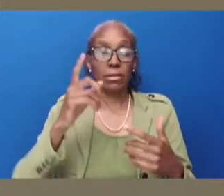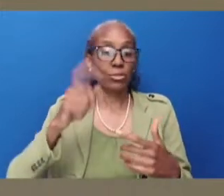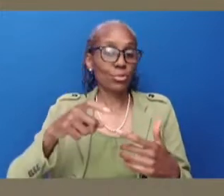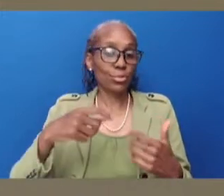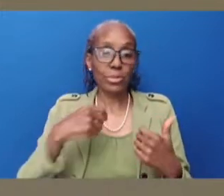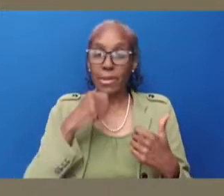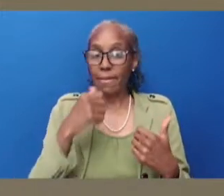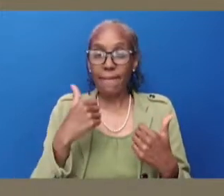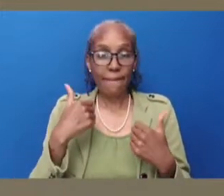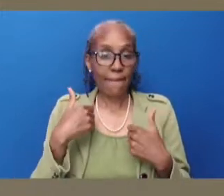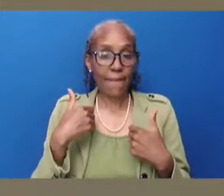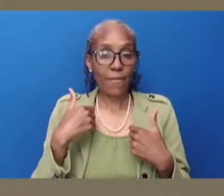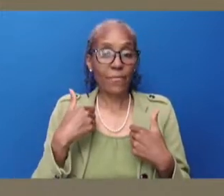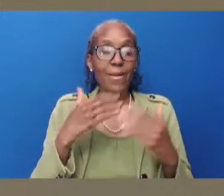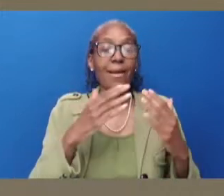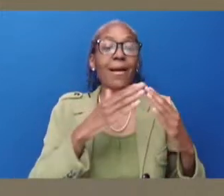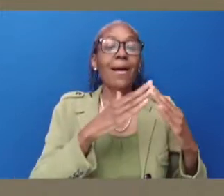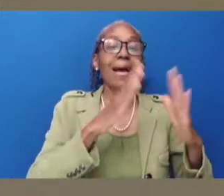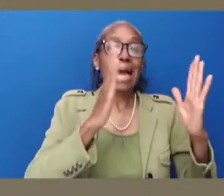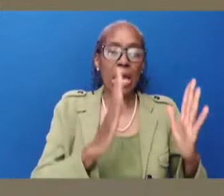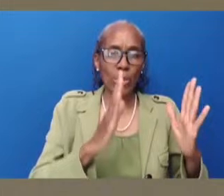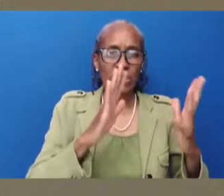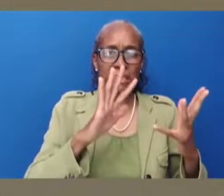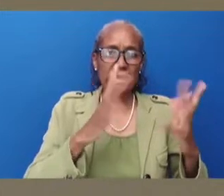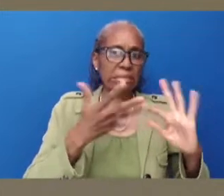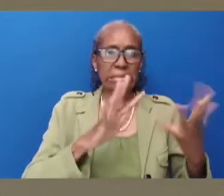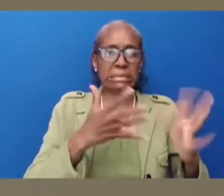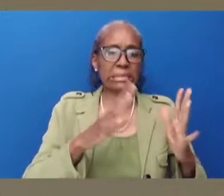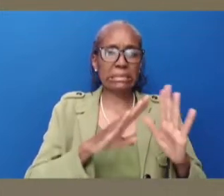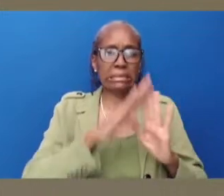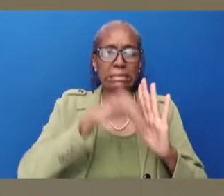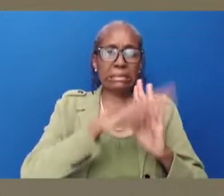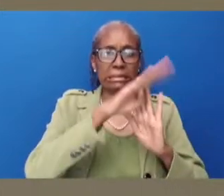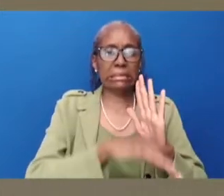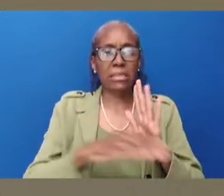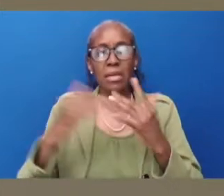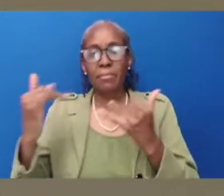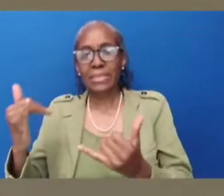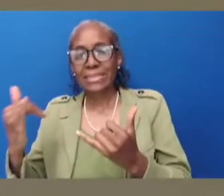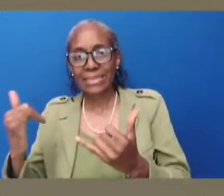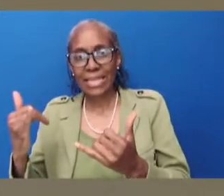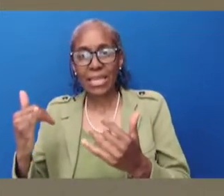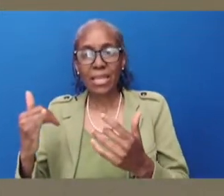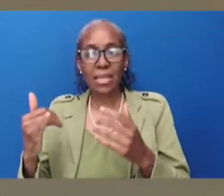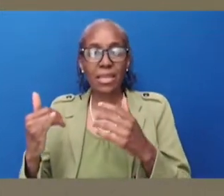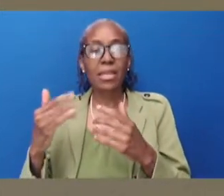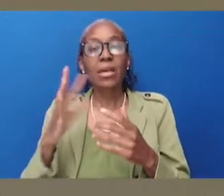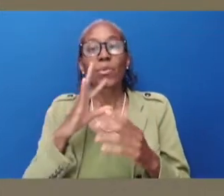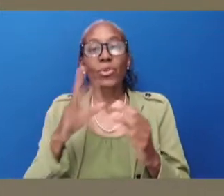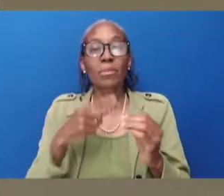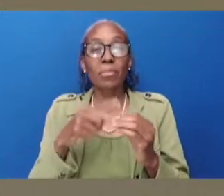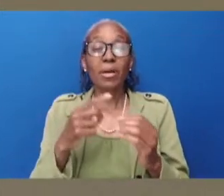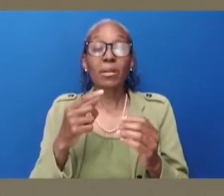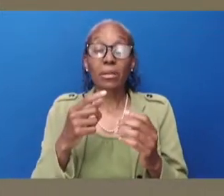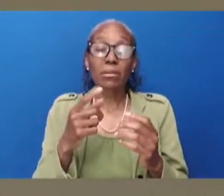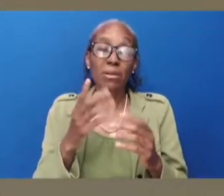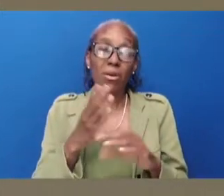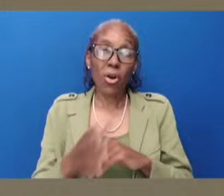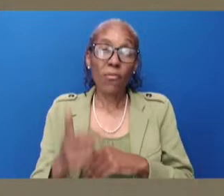AND FOLKS THAT WOULD NOT HAVE